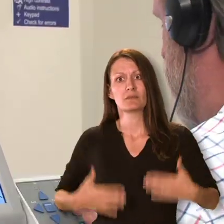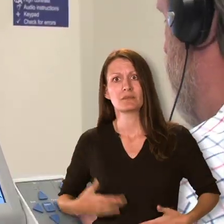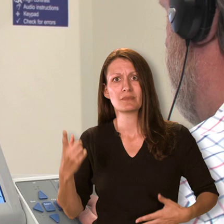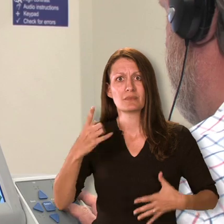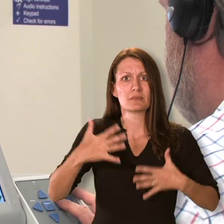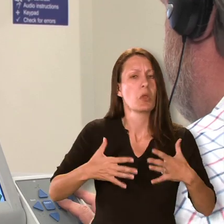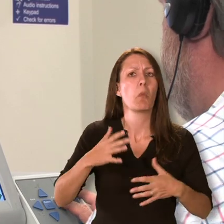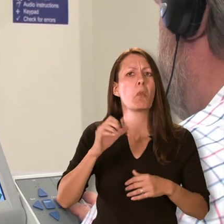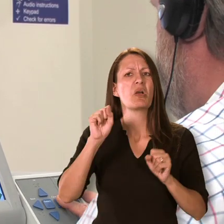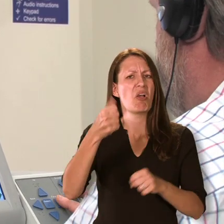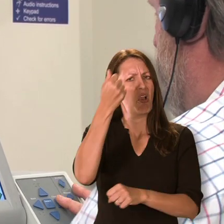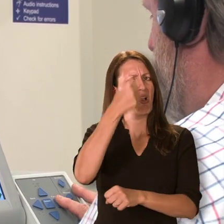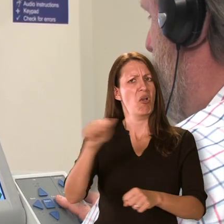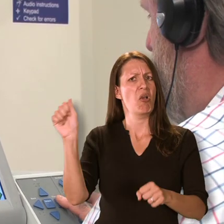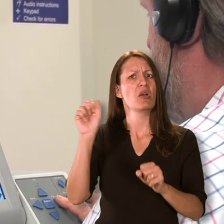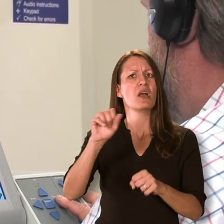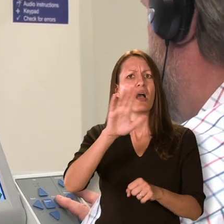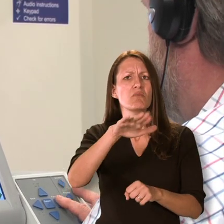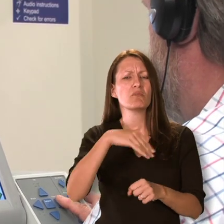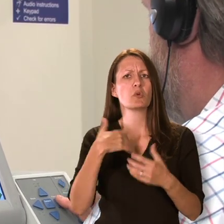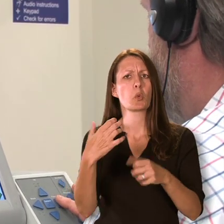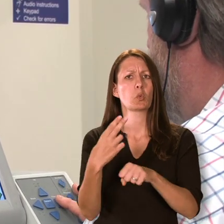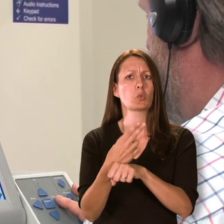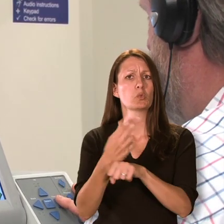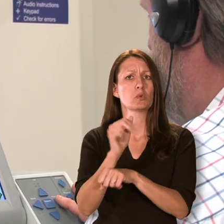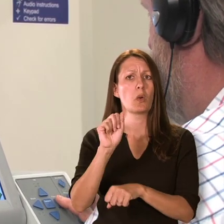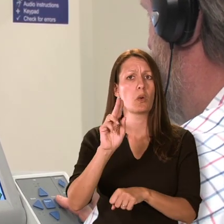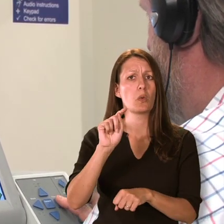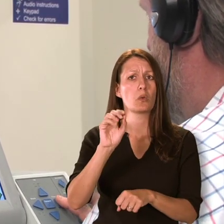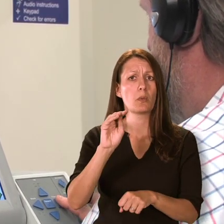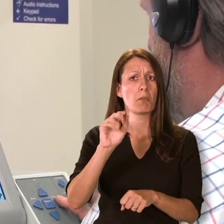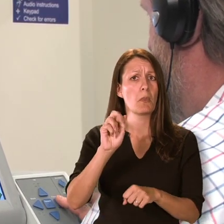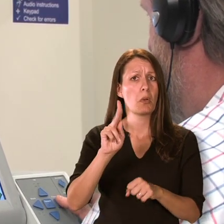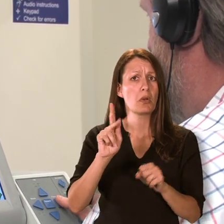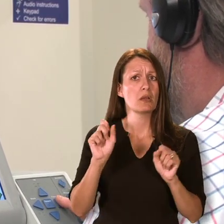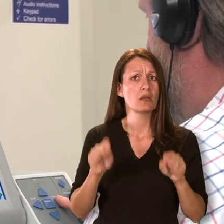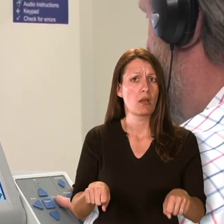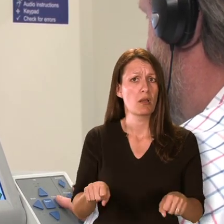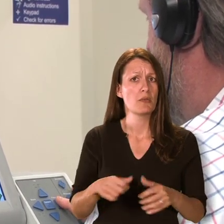However, any voter can use the AutoMark machine to mark a ballot.